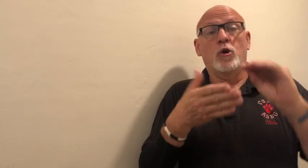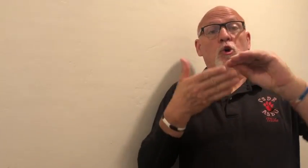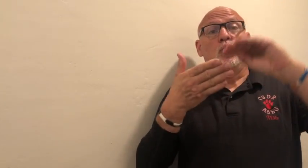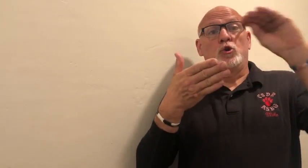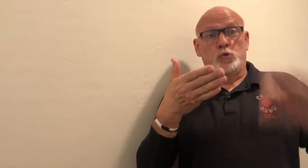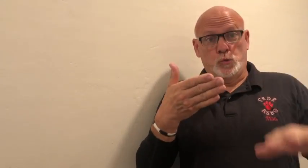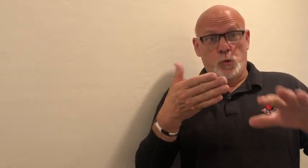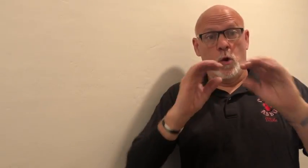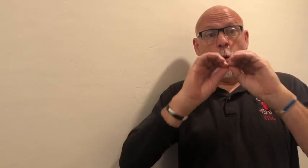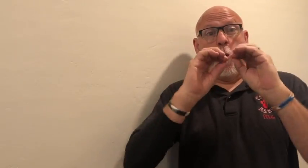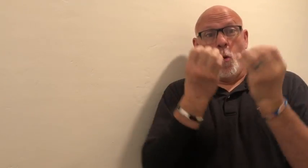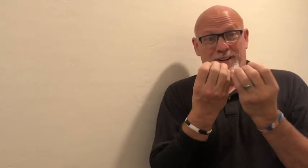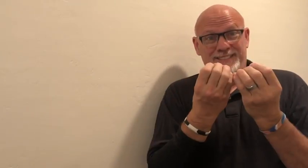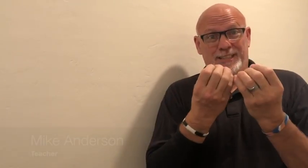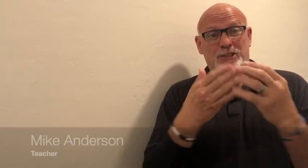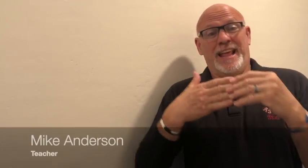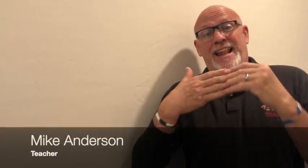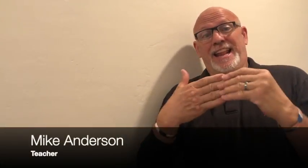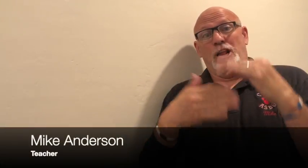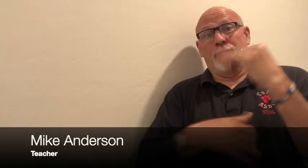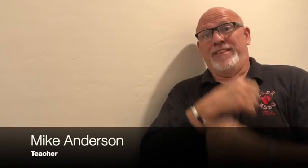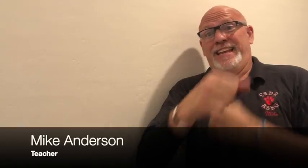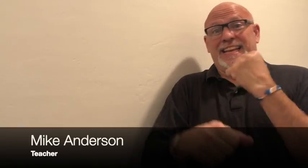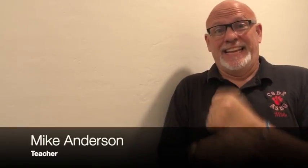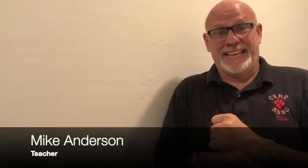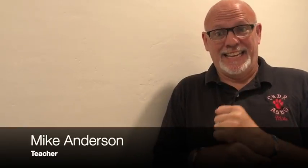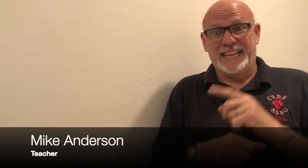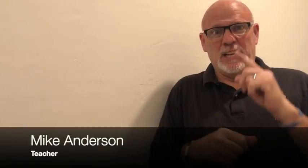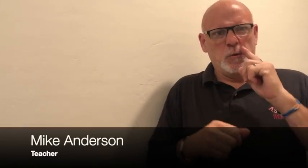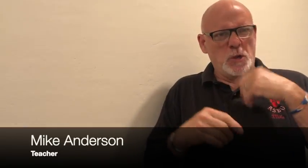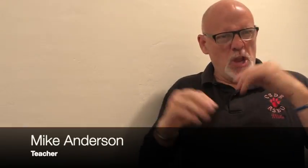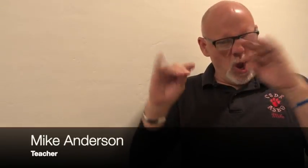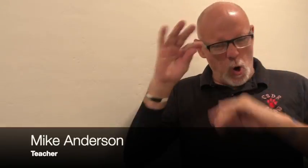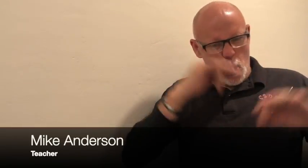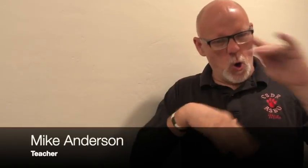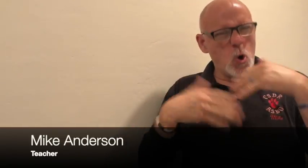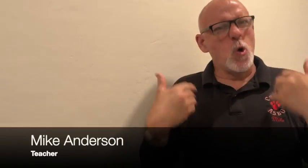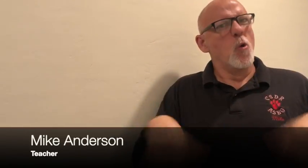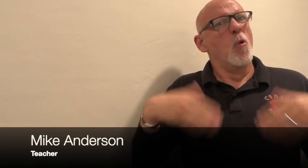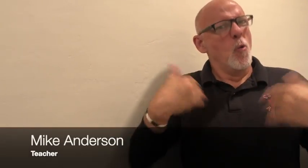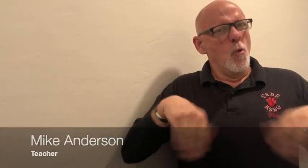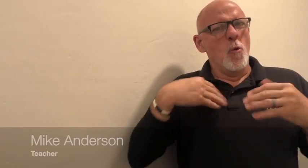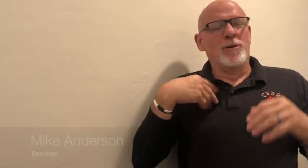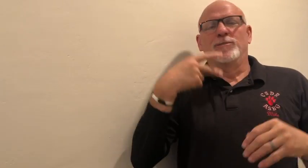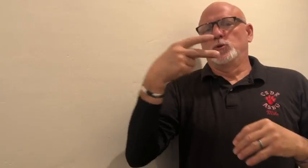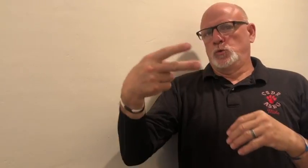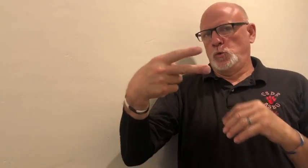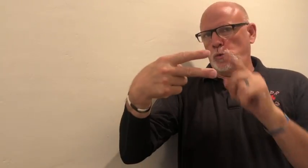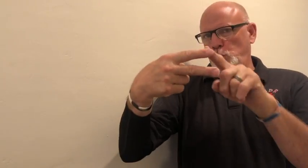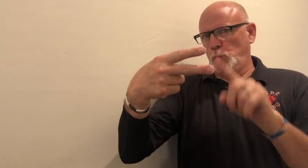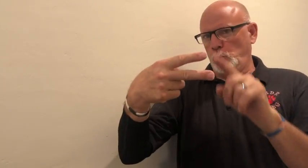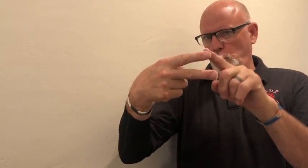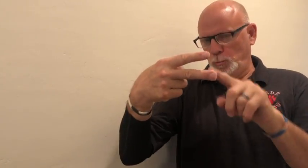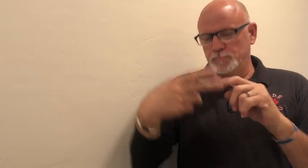This is awarded to a student that I mean I have to say